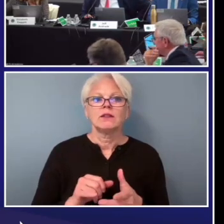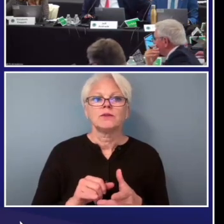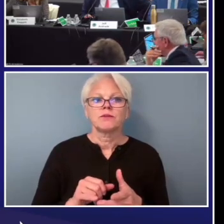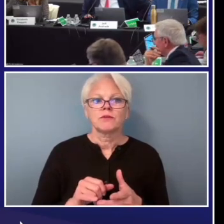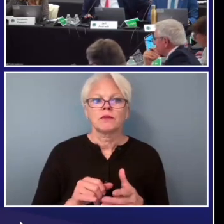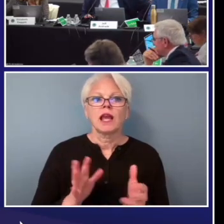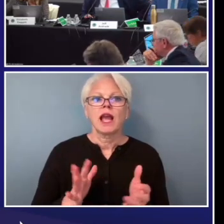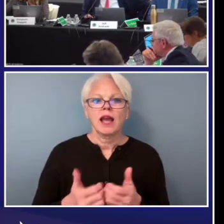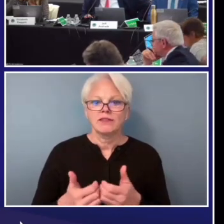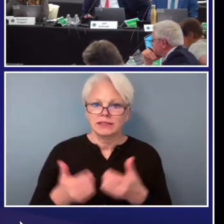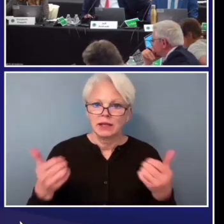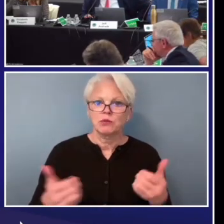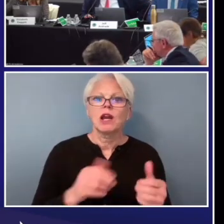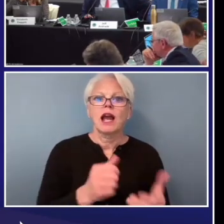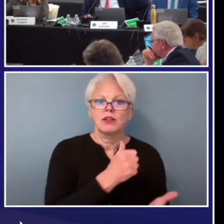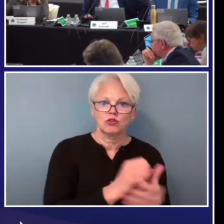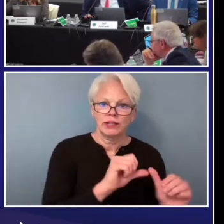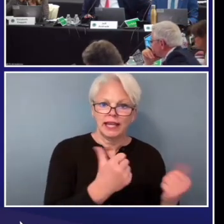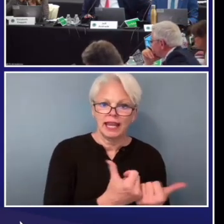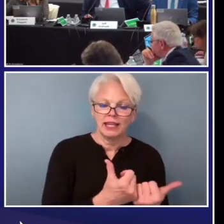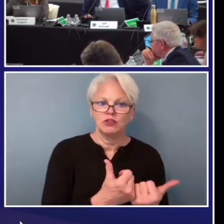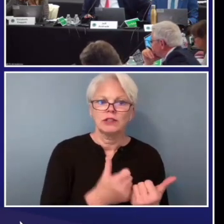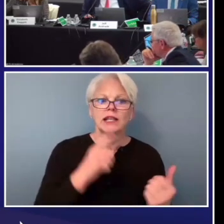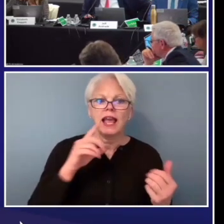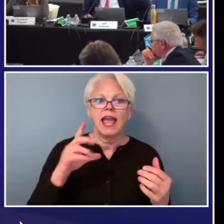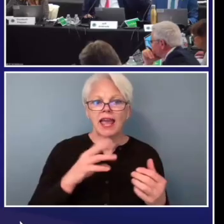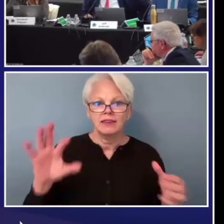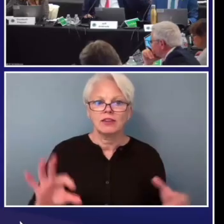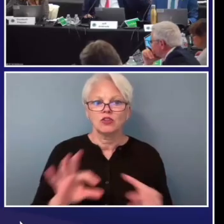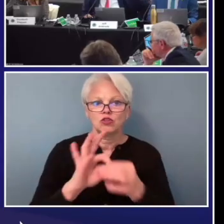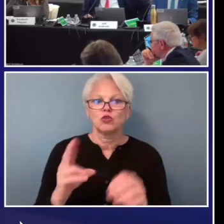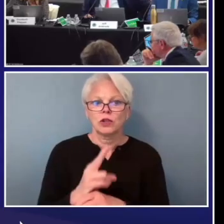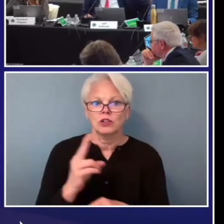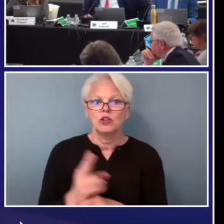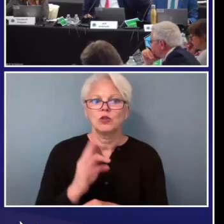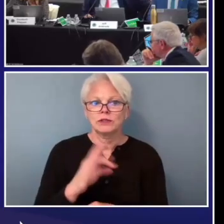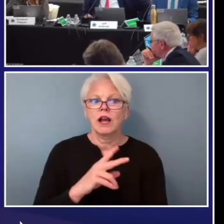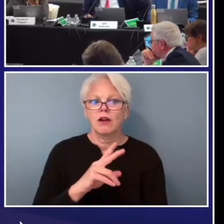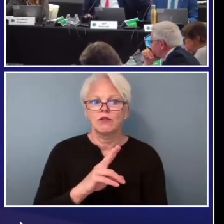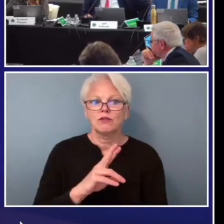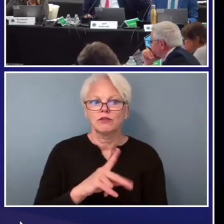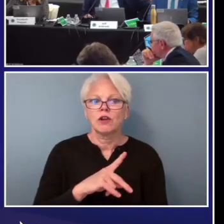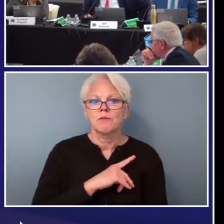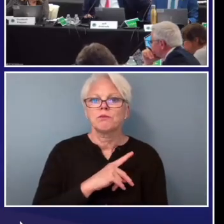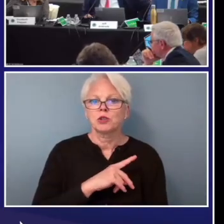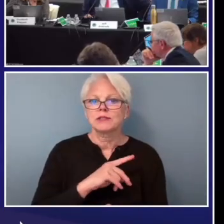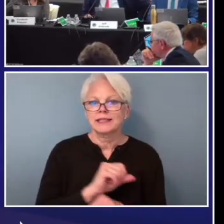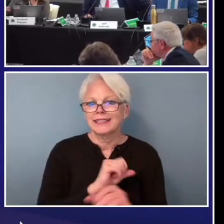accrediting agency and its joint use of, personnel services equipment and facilities with